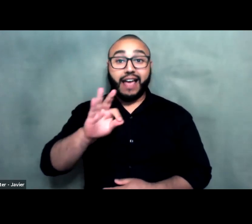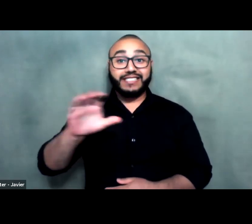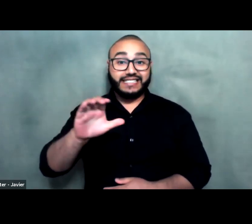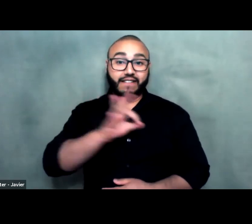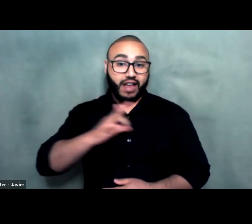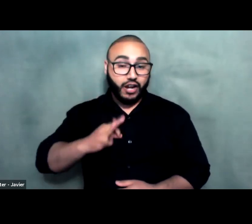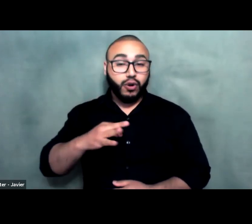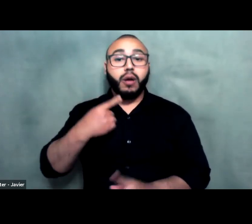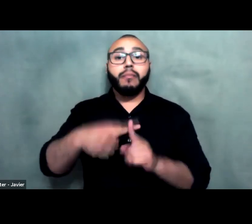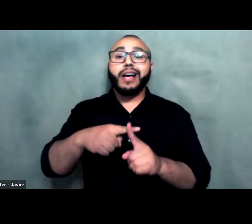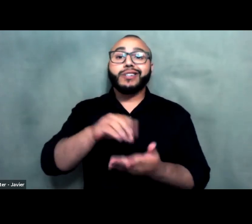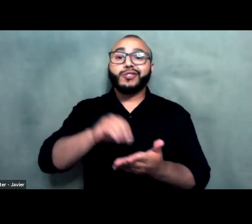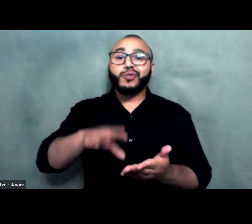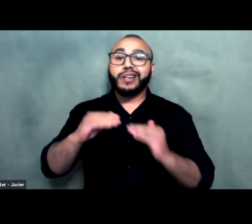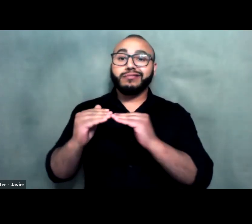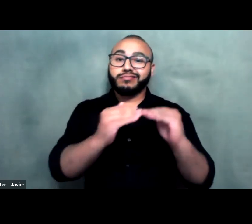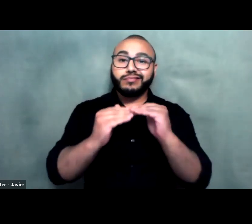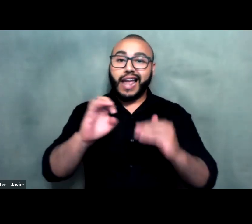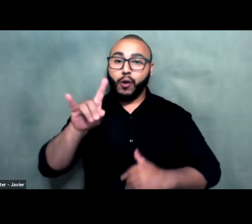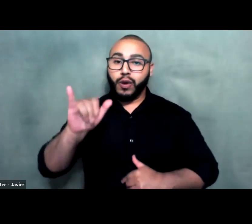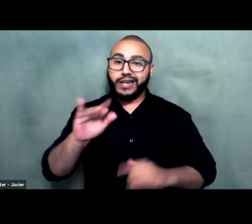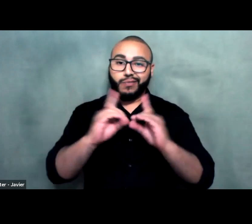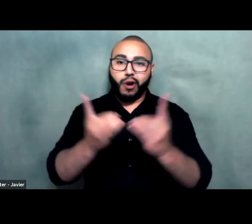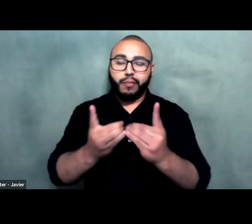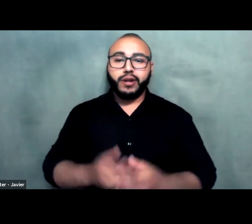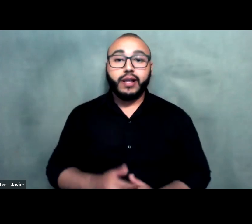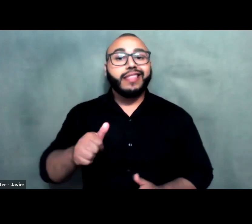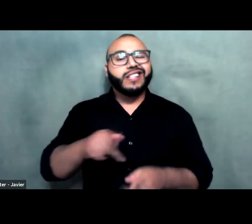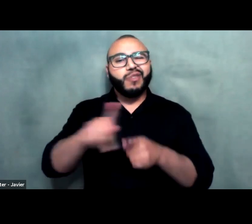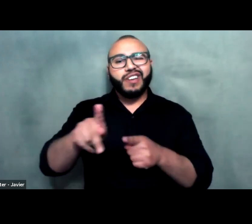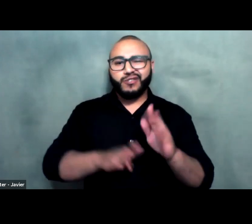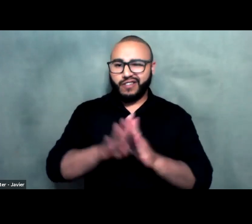student equity department. This is professional development specifically for you